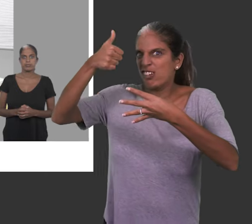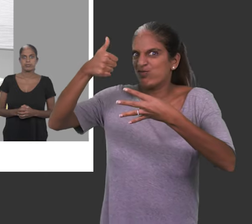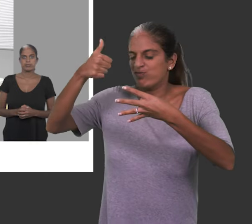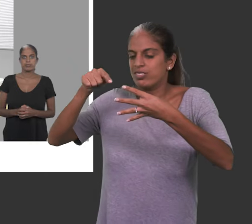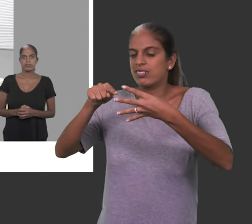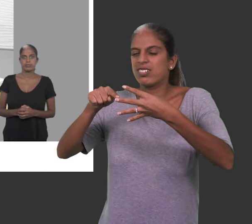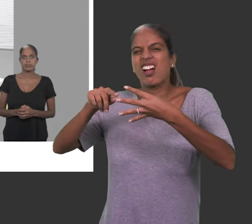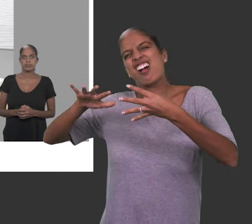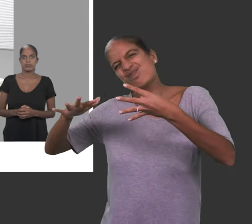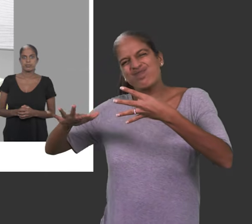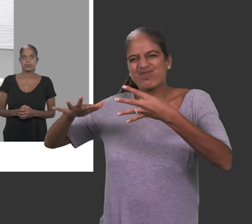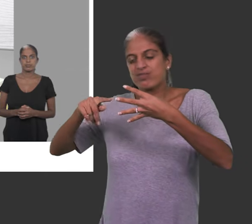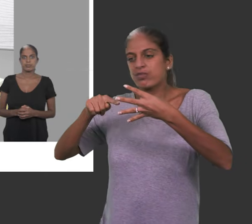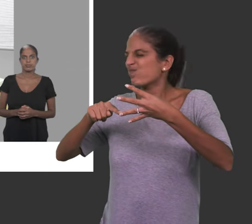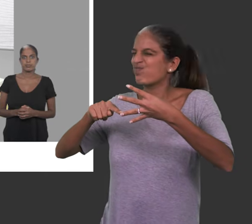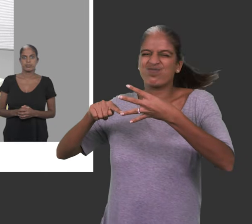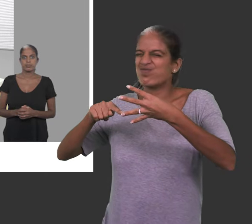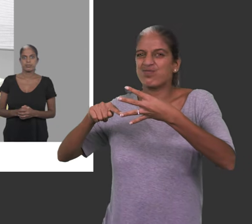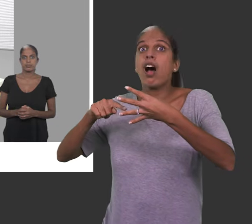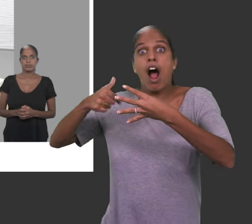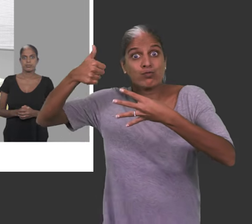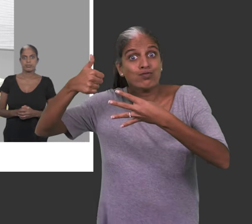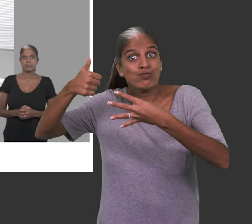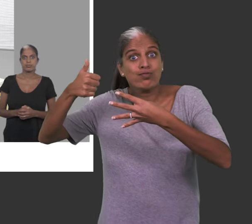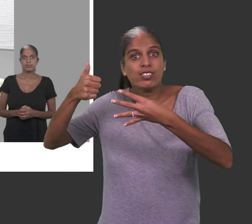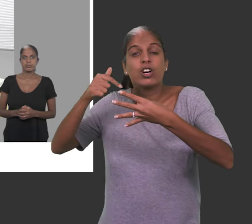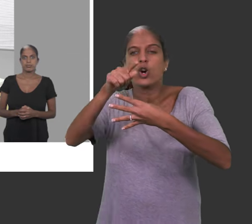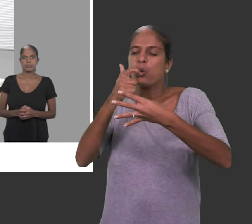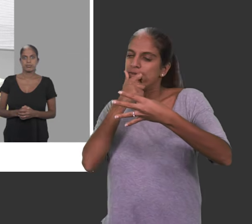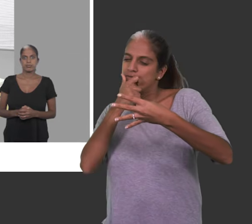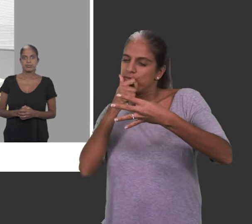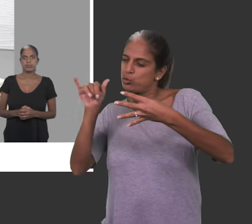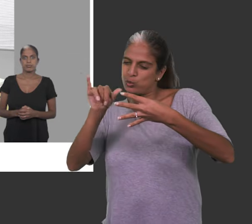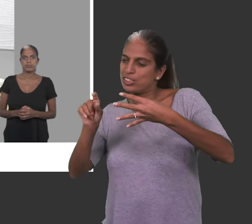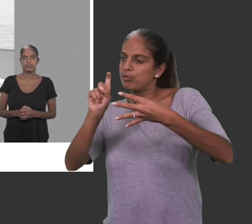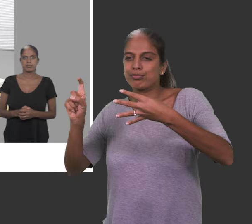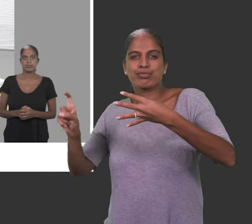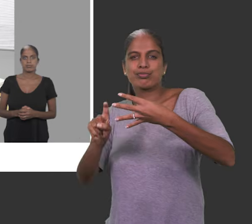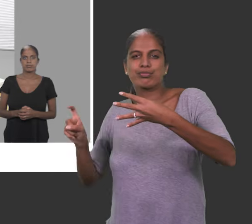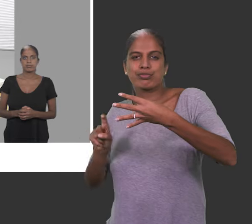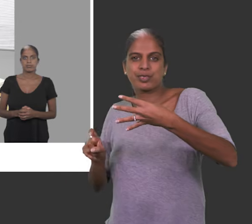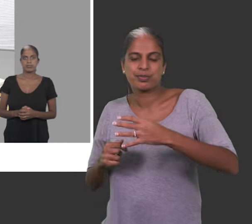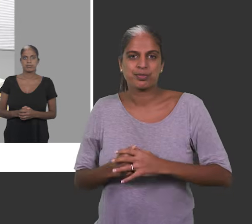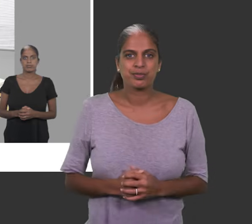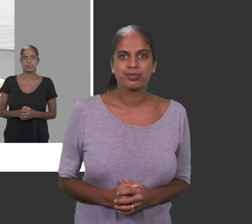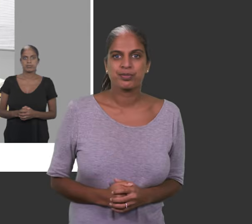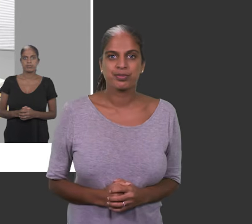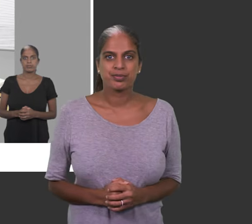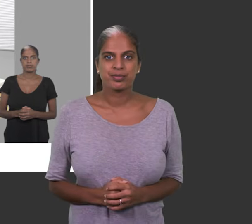You should note that more than one action could be either effective or ineffective. It’s your job to decide.